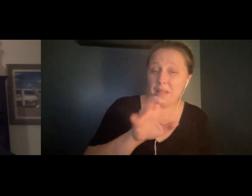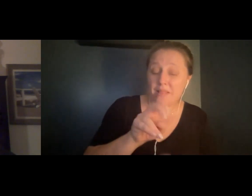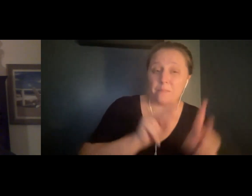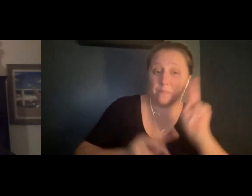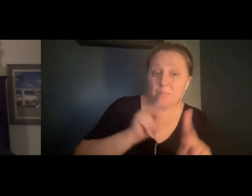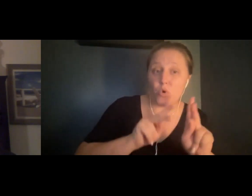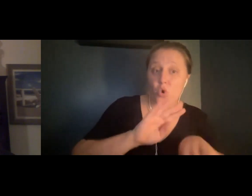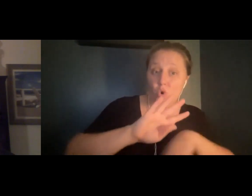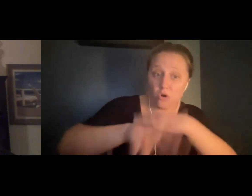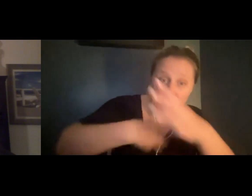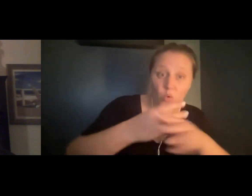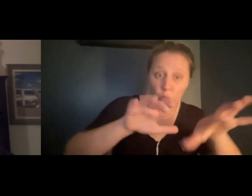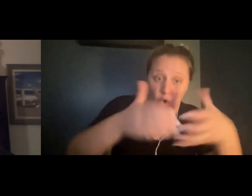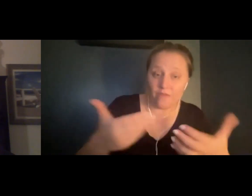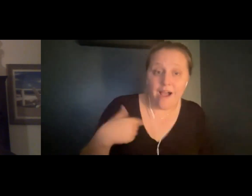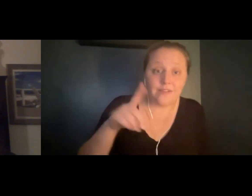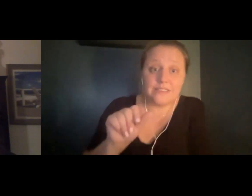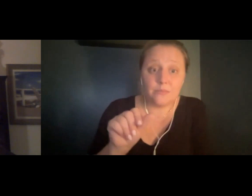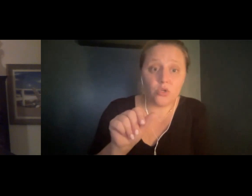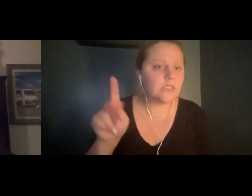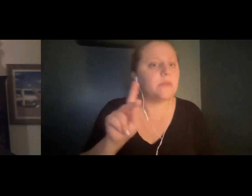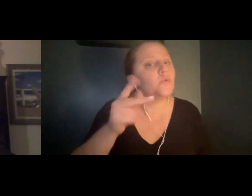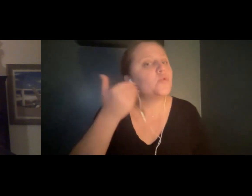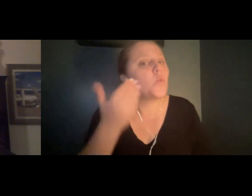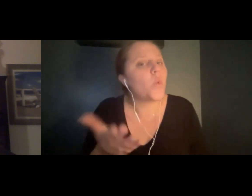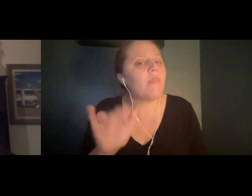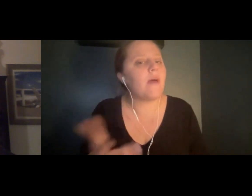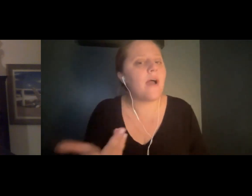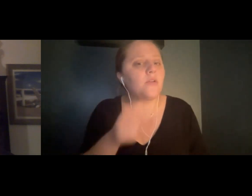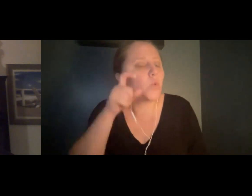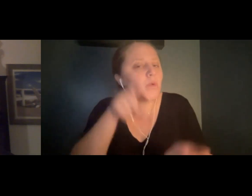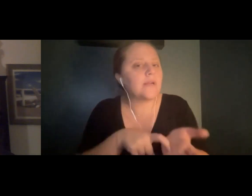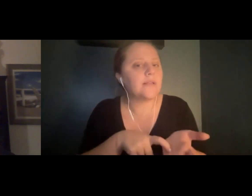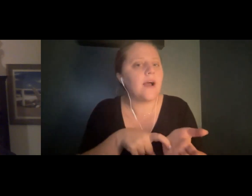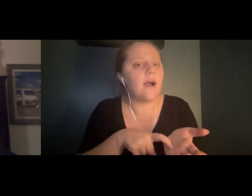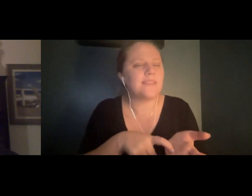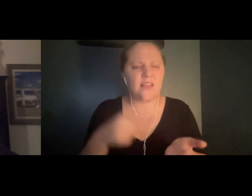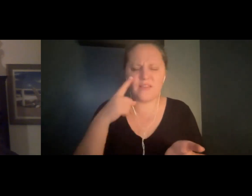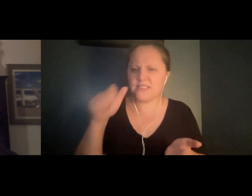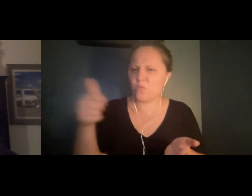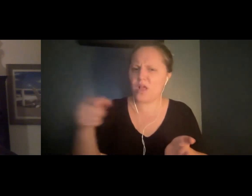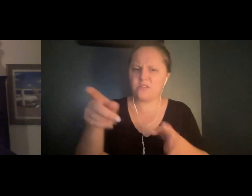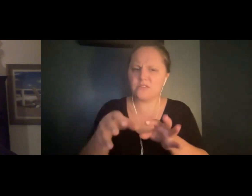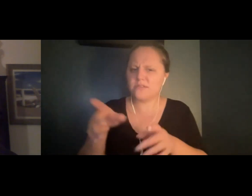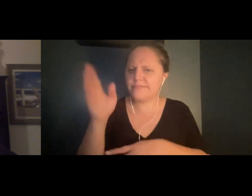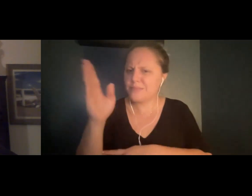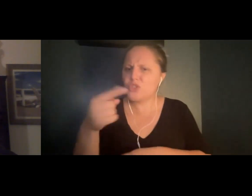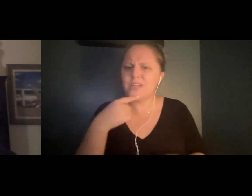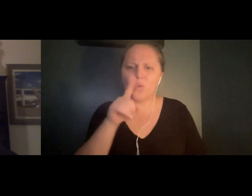don't realize. I think earlier we were showing... I think it might have been the keynote that was saying there was like one in four people in the US. So,